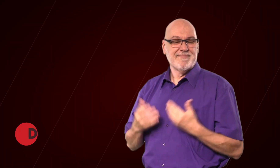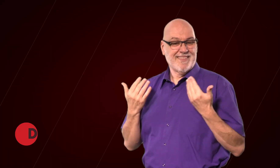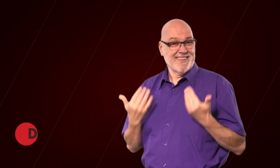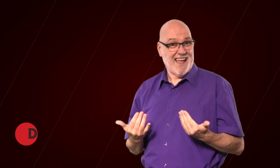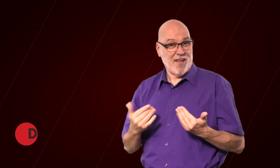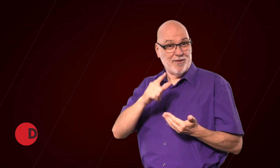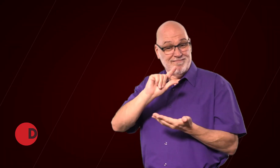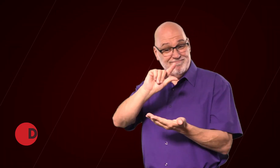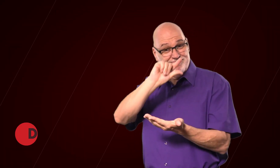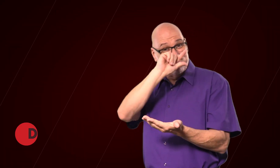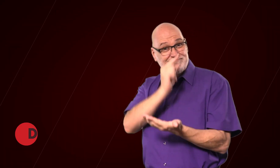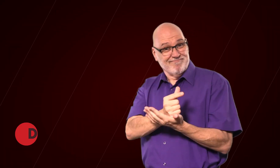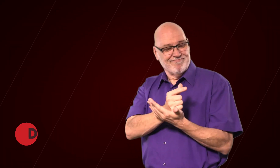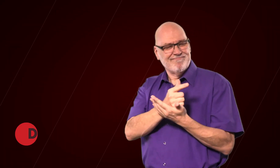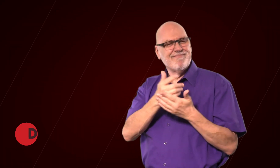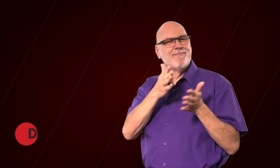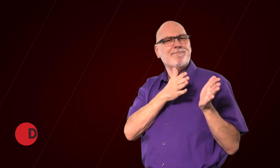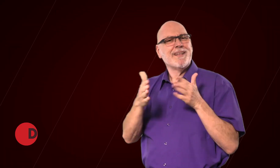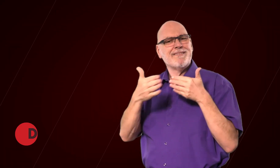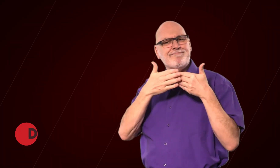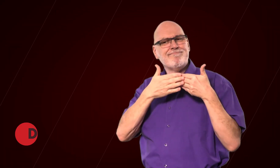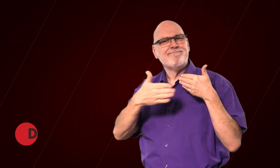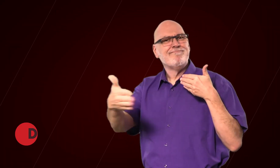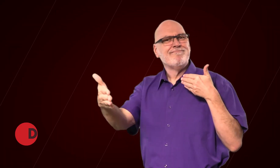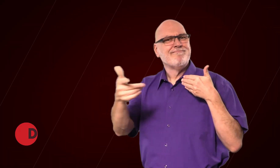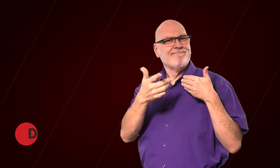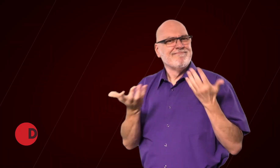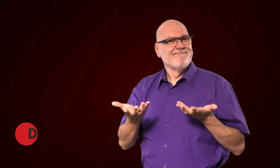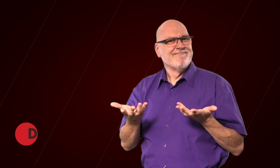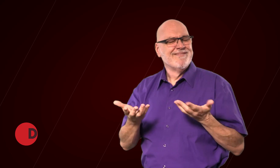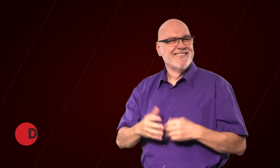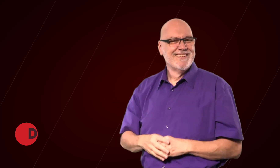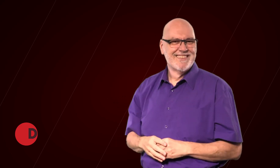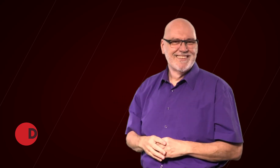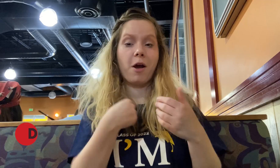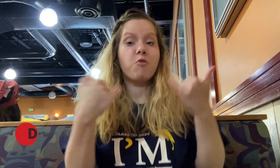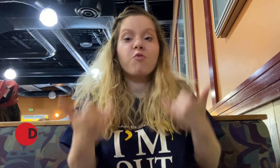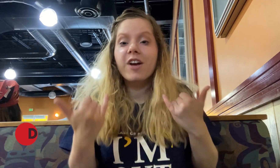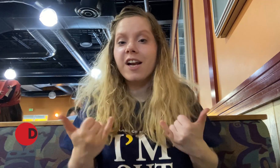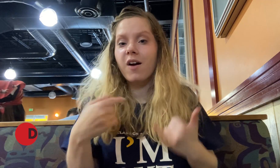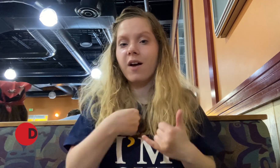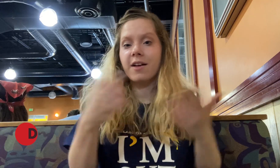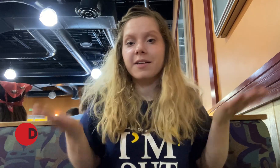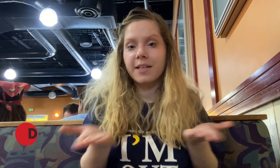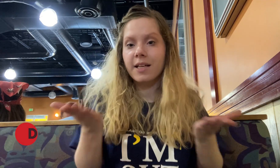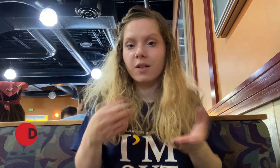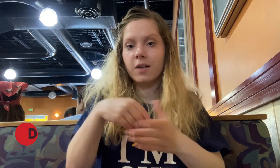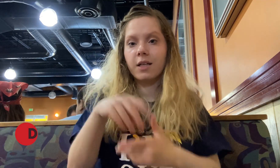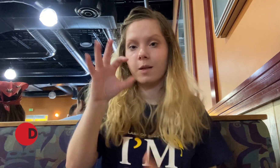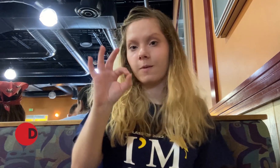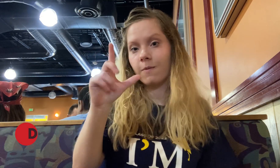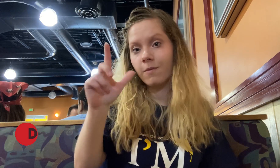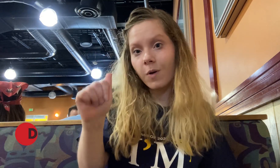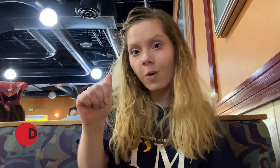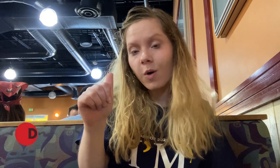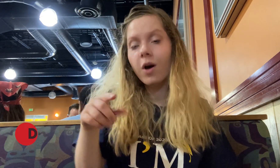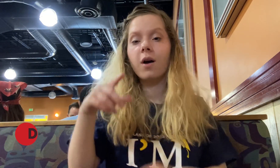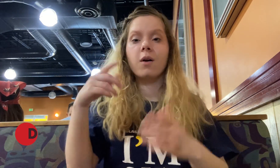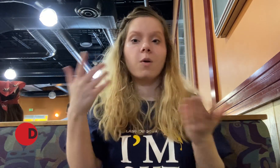[Anselmo]: Now that you've graduated, what's next for you? Right now, I'm here in Florida.